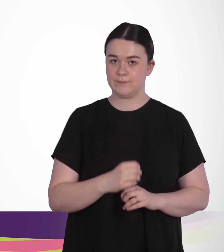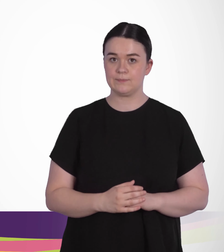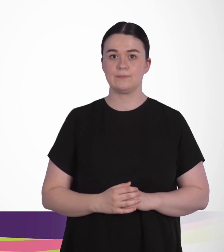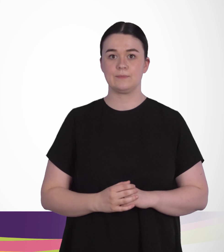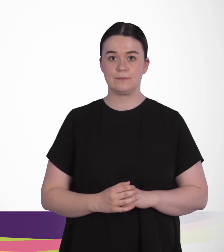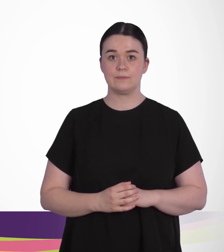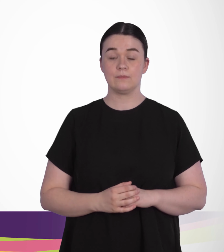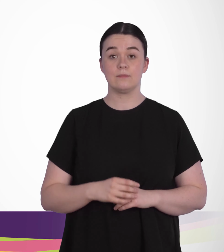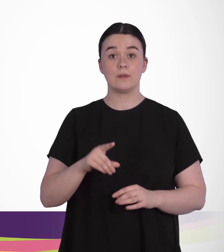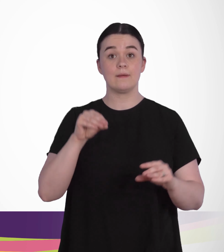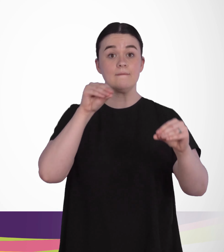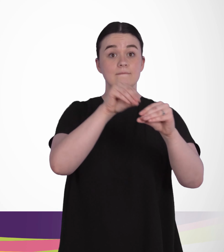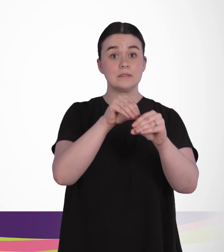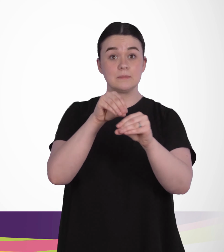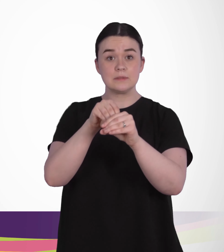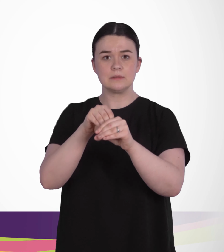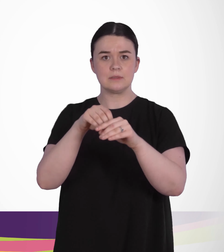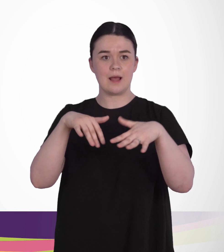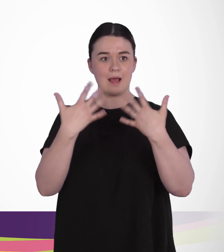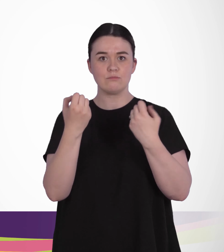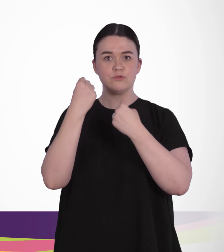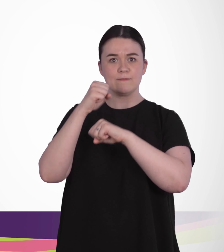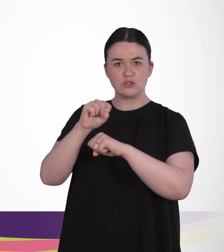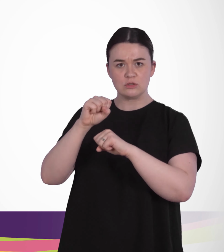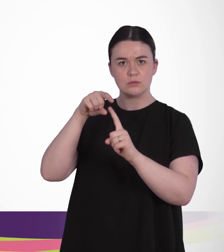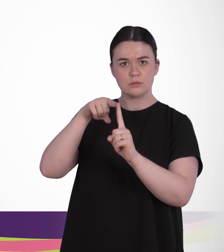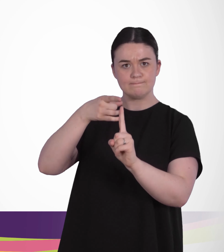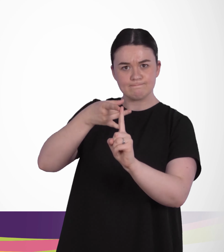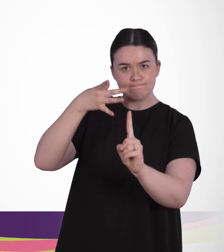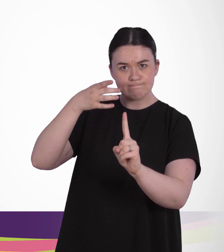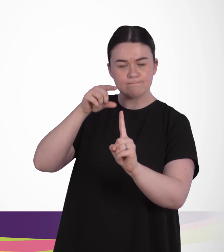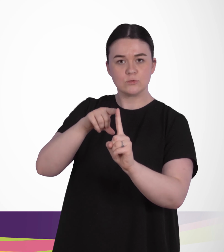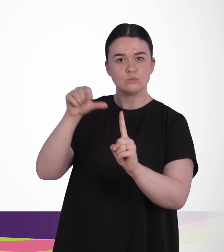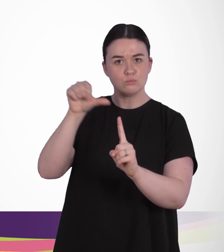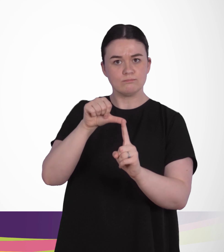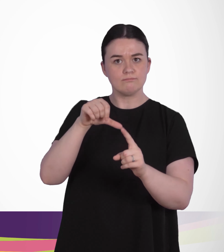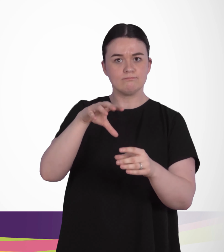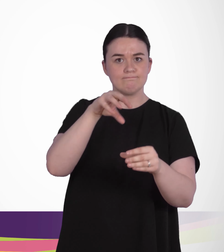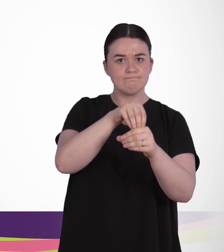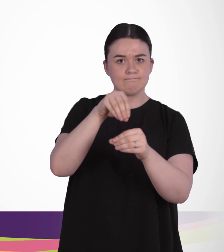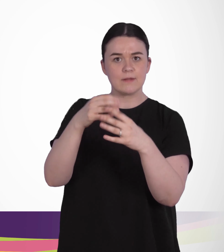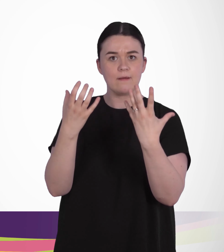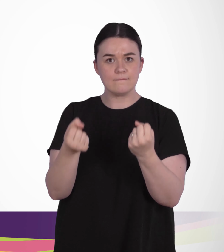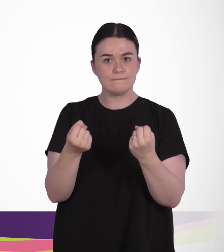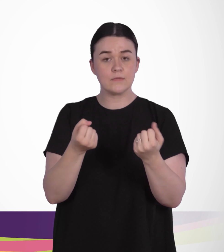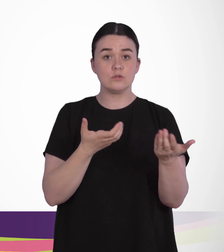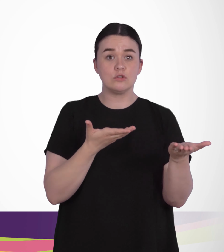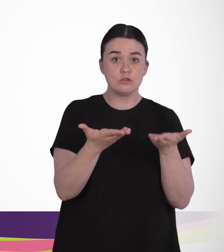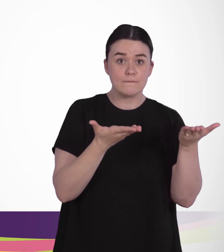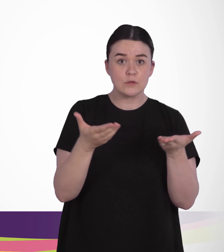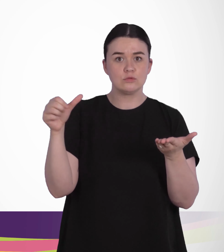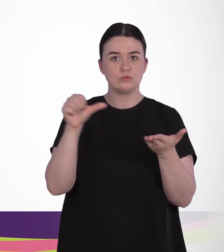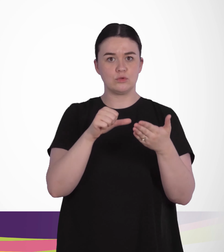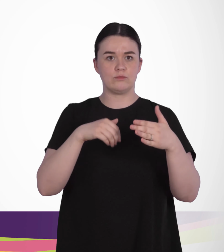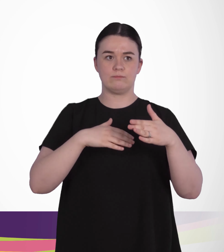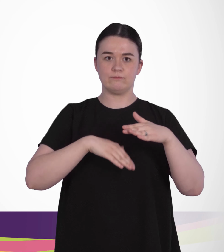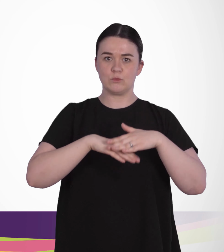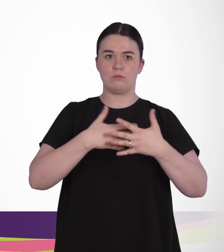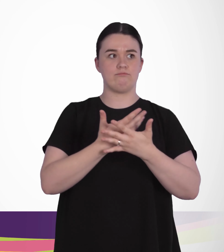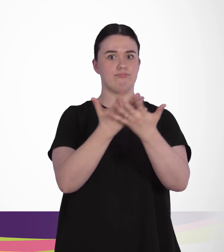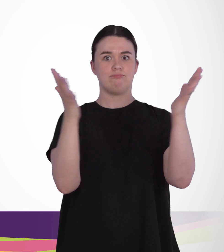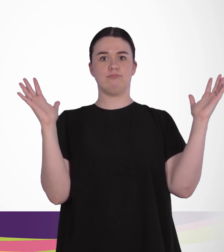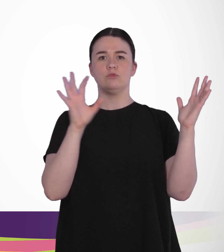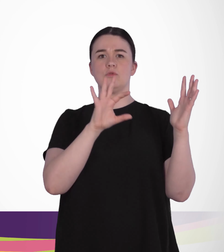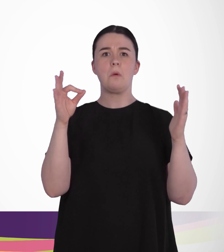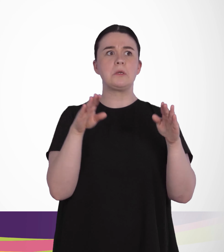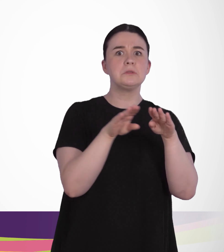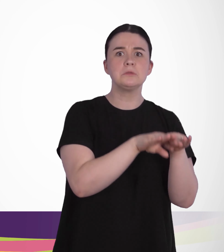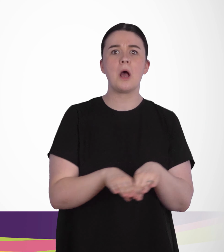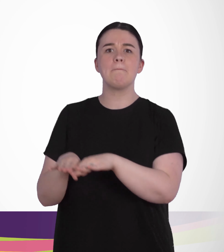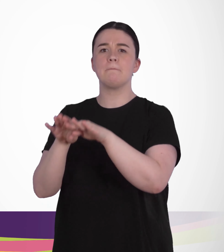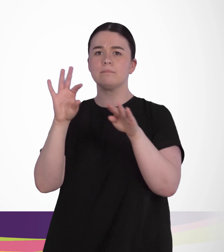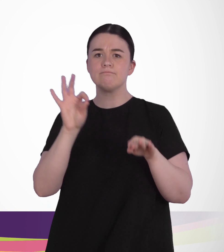and that investment should be prevention-focused. Services should be universal but not uniform,